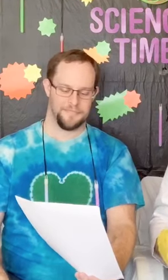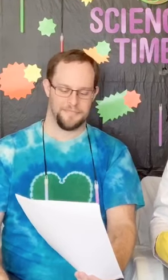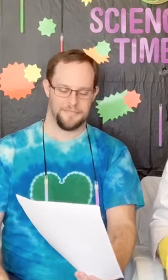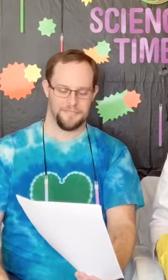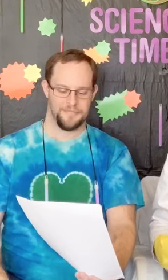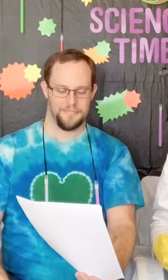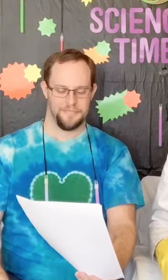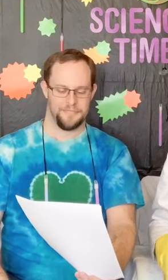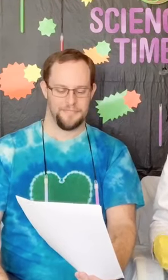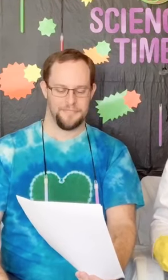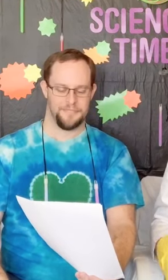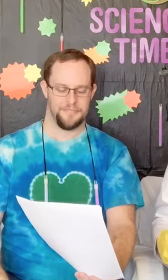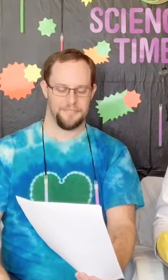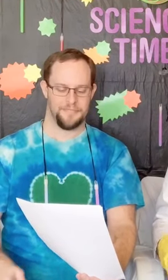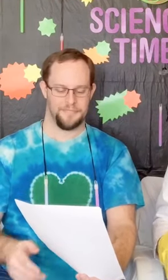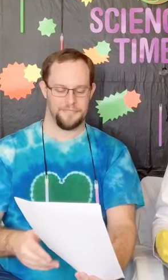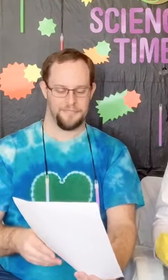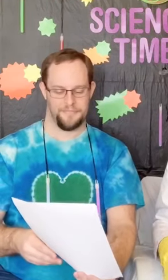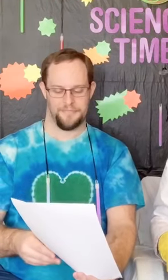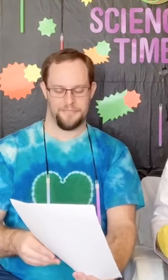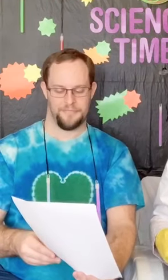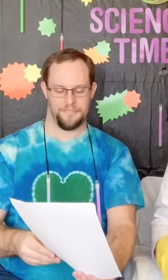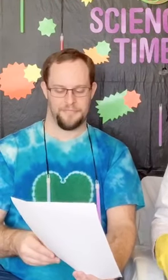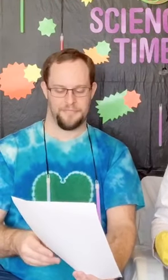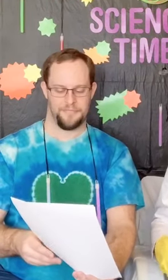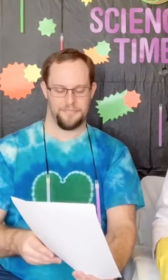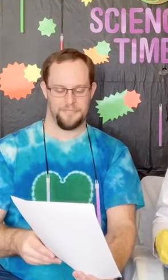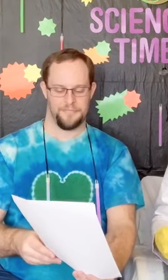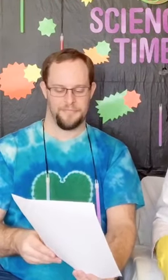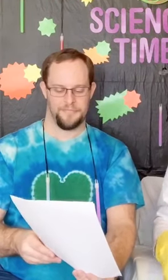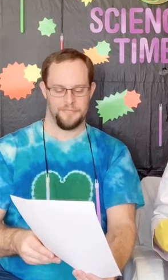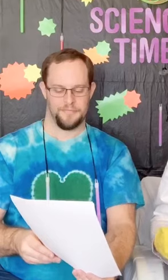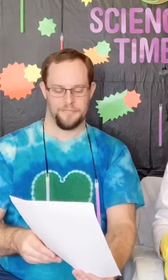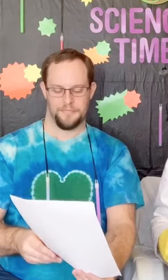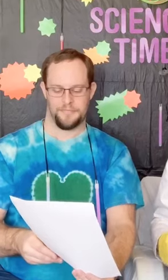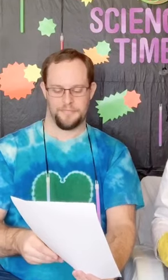Corina bought a ticket and she hopped onto a train. The conductor